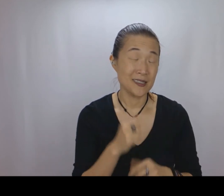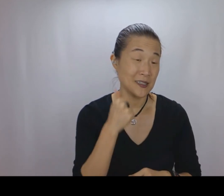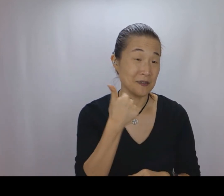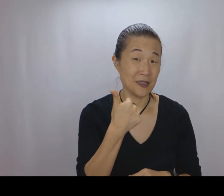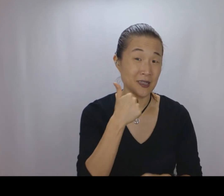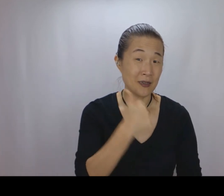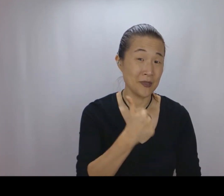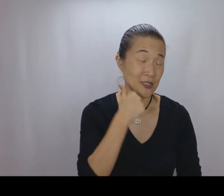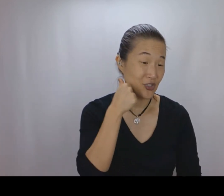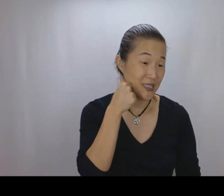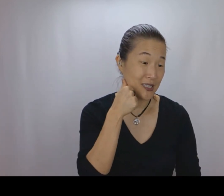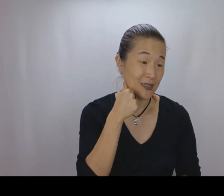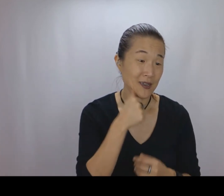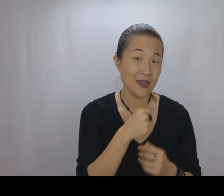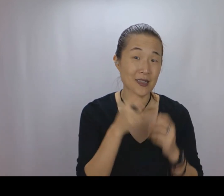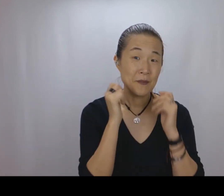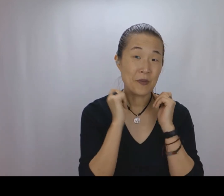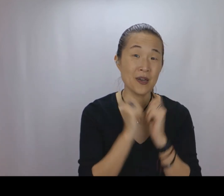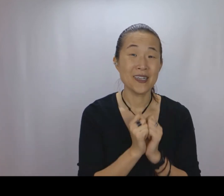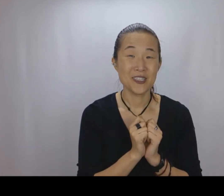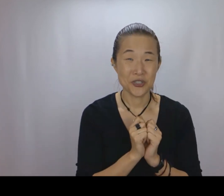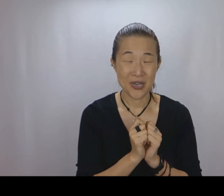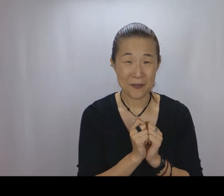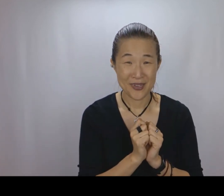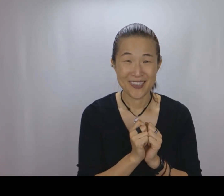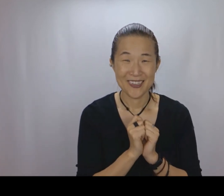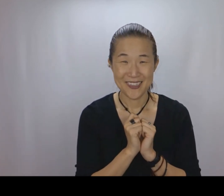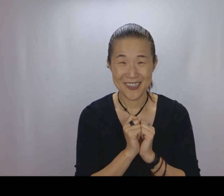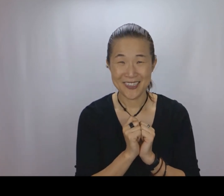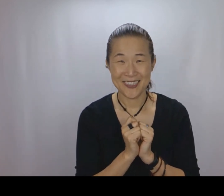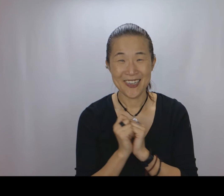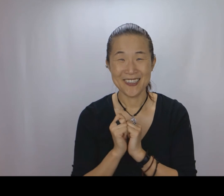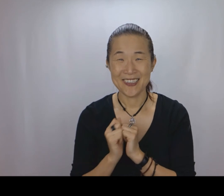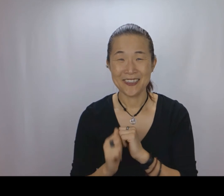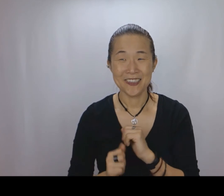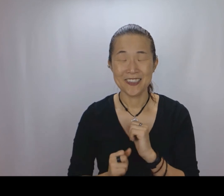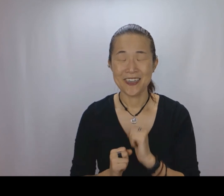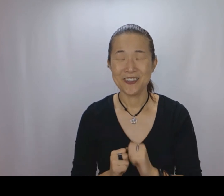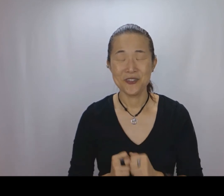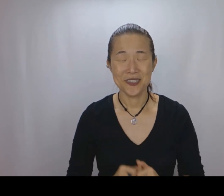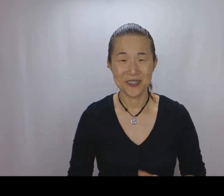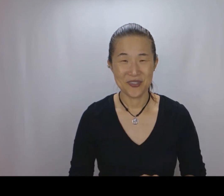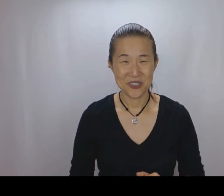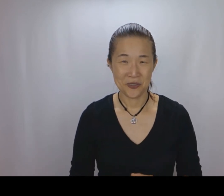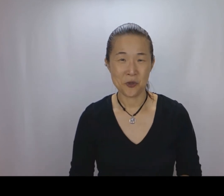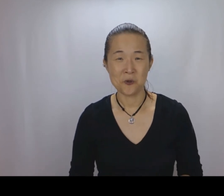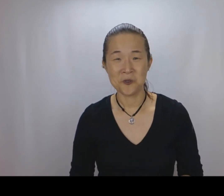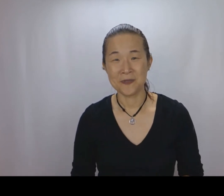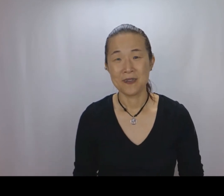And so the thumb is tracing the bonnet strap yes ASL is hundreds of years old.